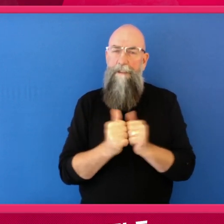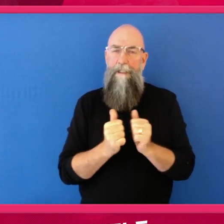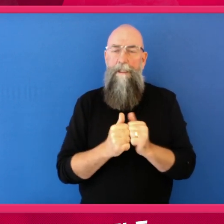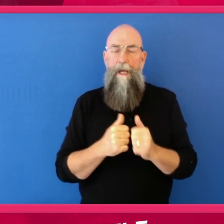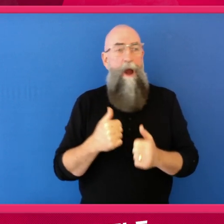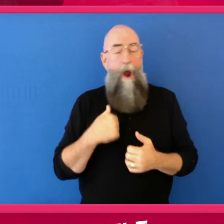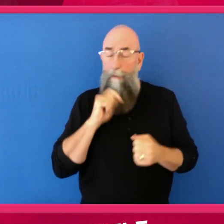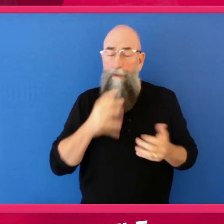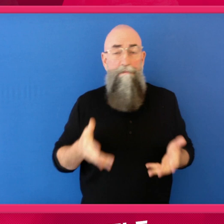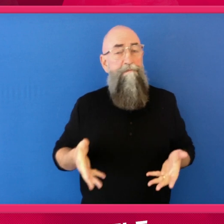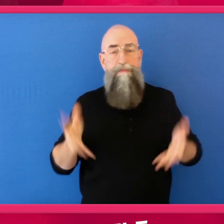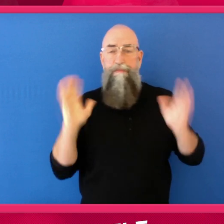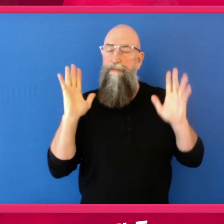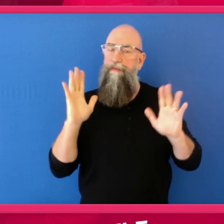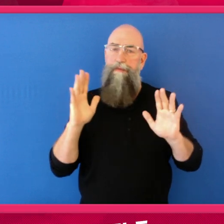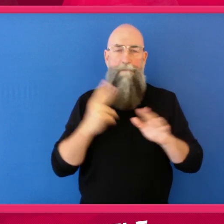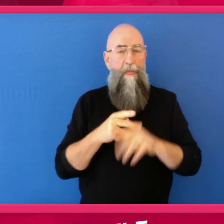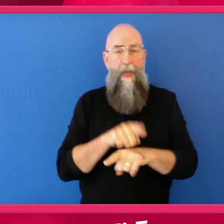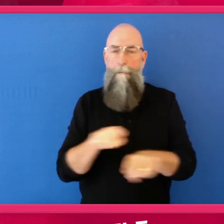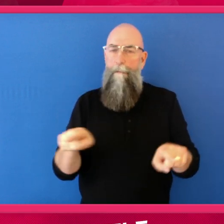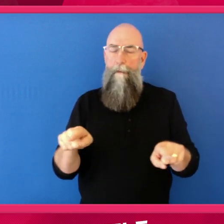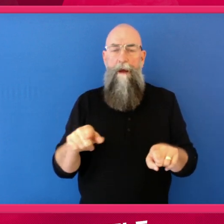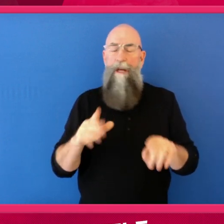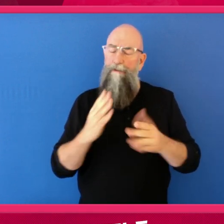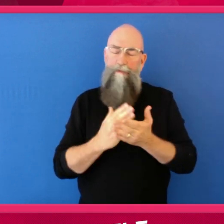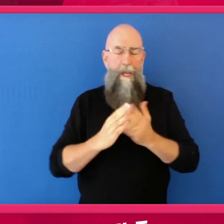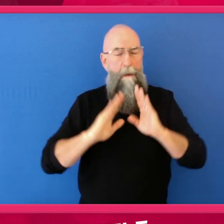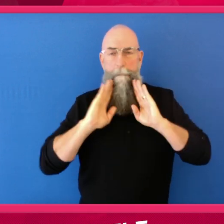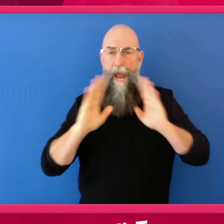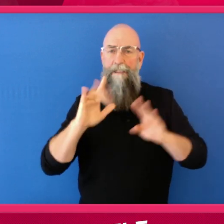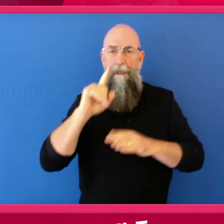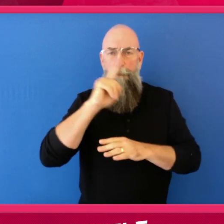them. They're just such absolutely amazing people and to have the opportunity to, to